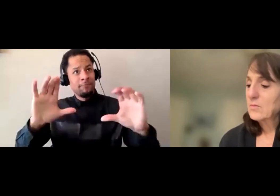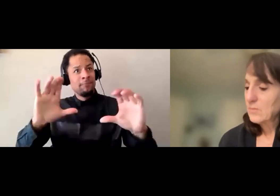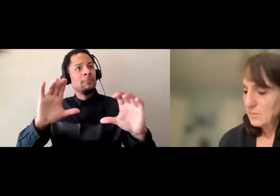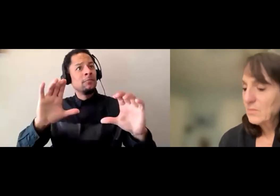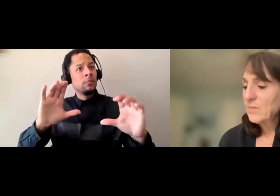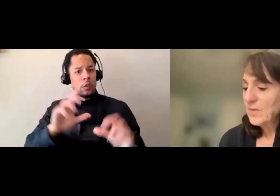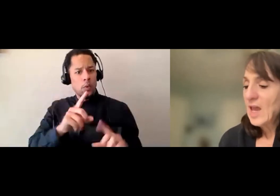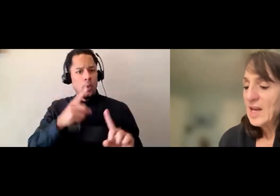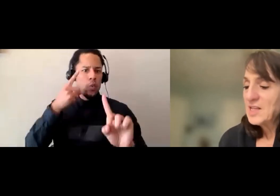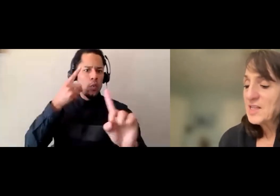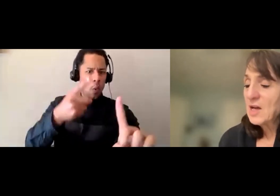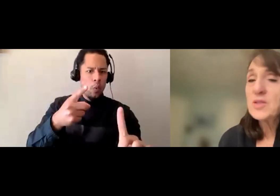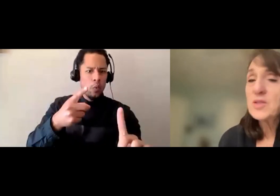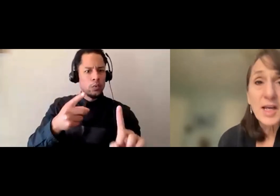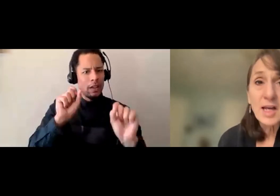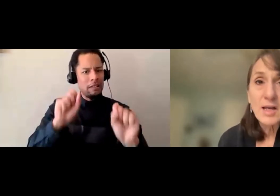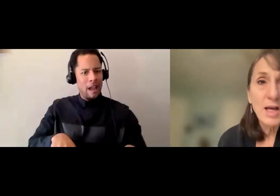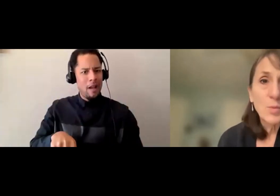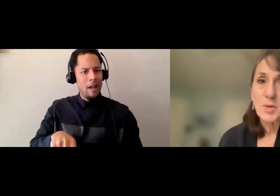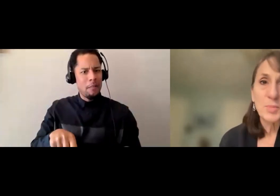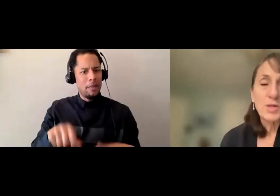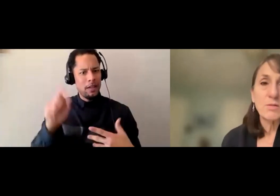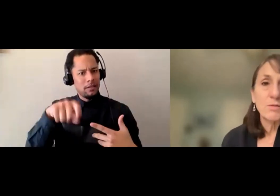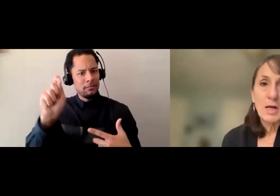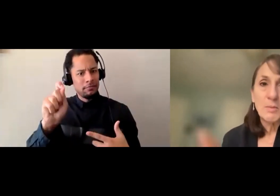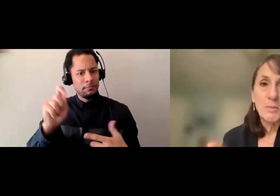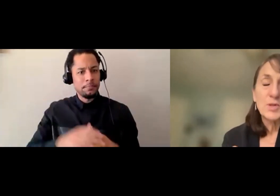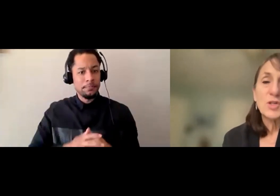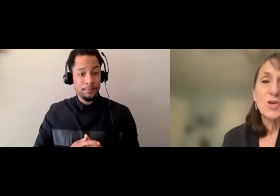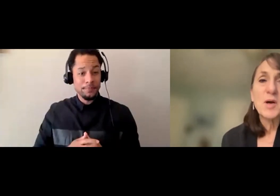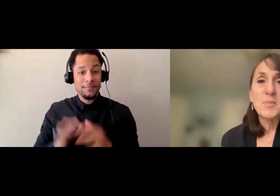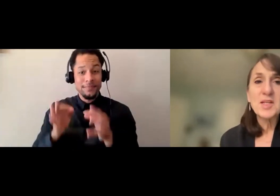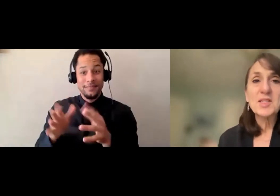Sharon Brisolara: And it sounds like -- I don't want to put words in your mouth -- it